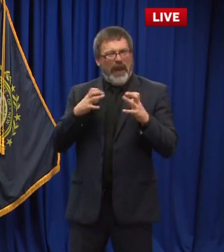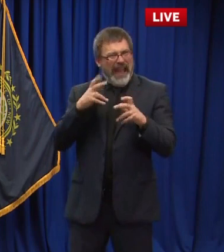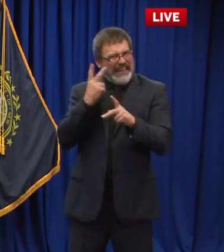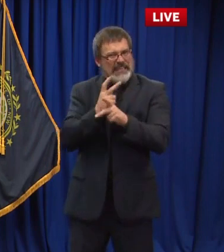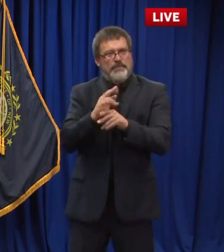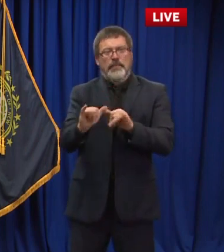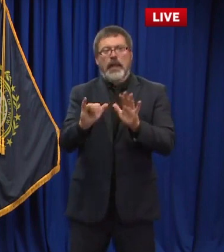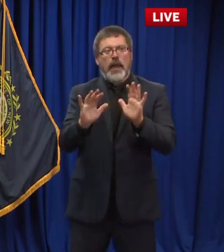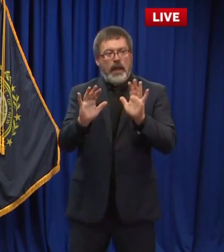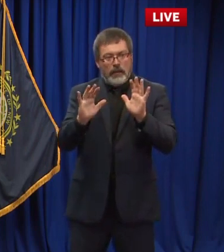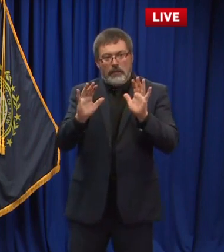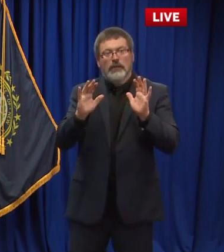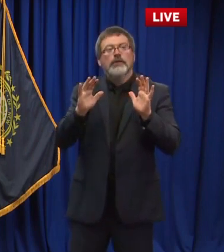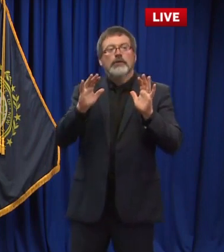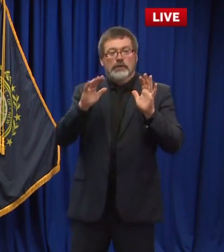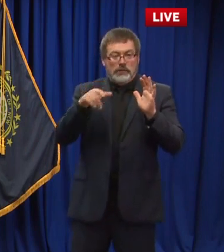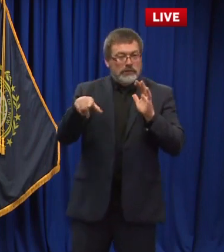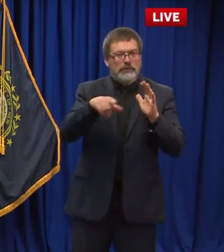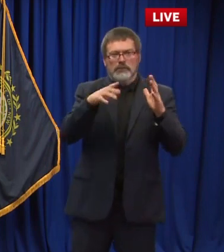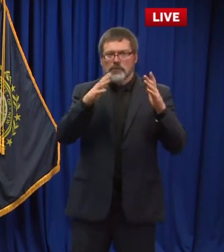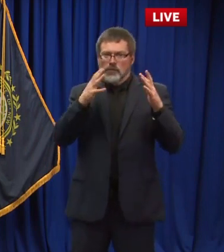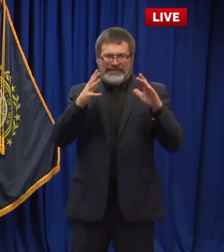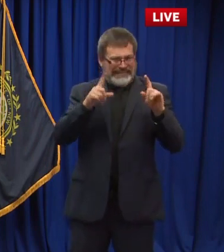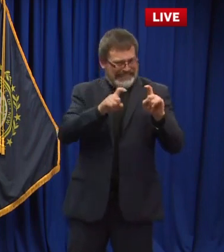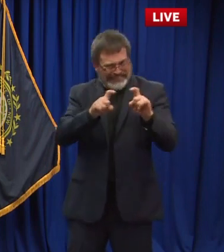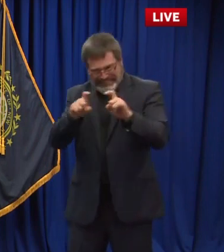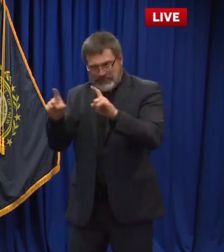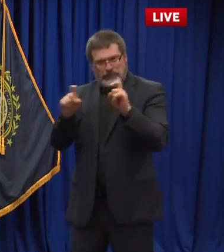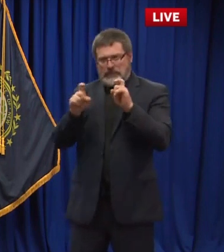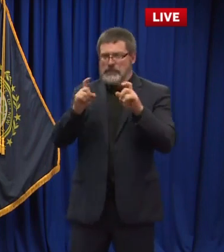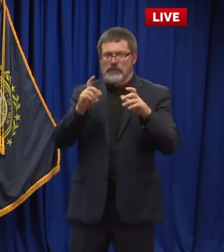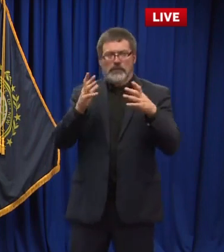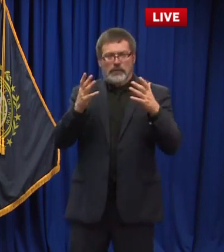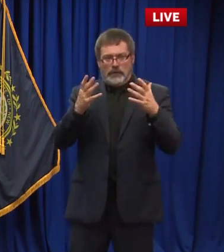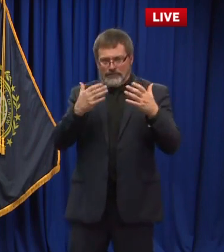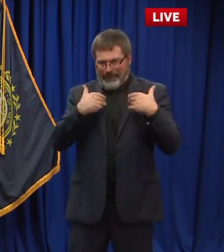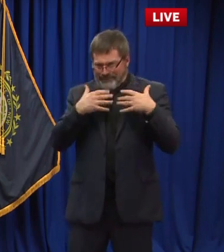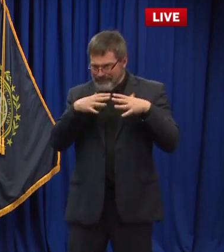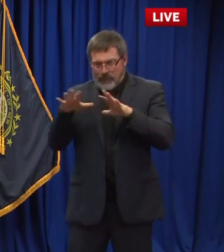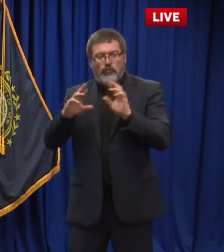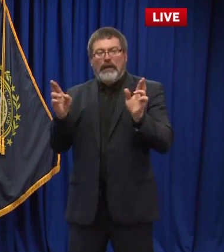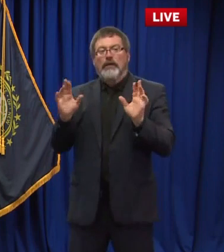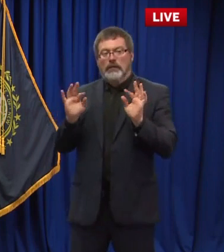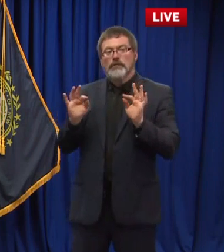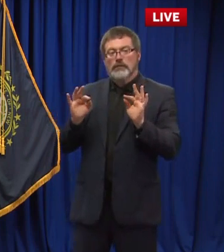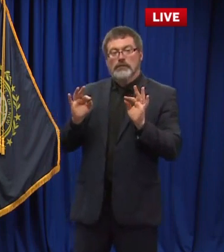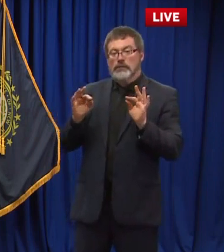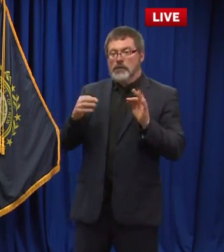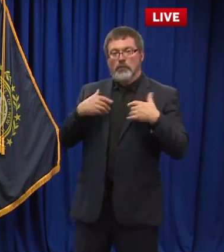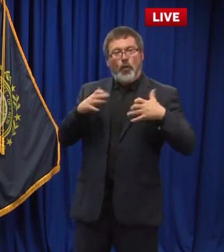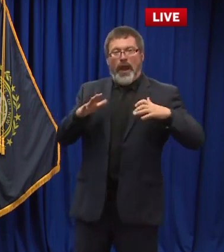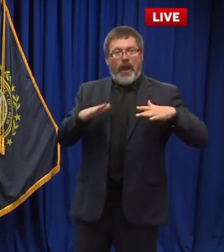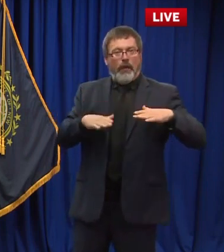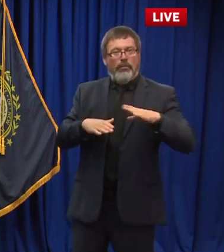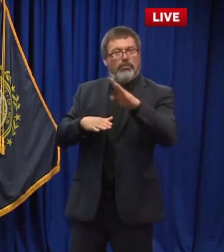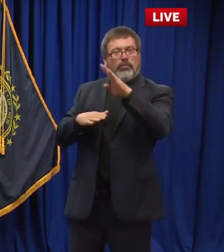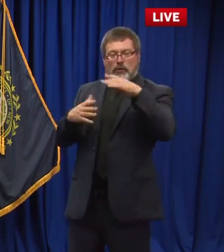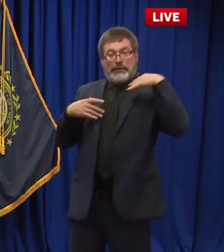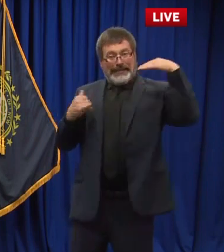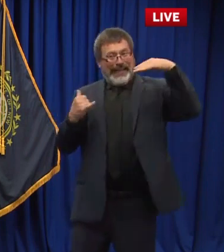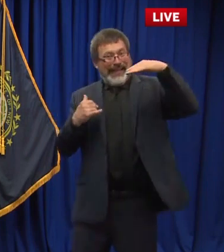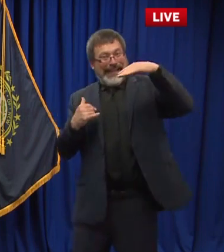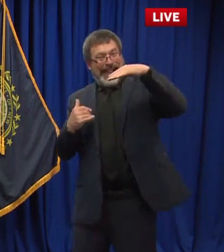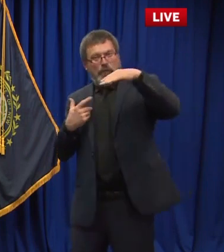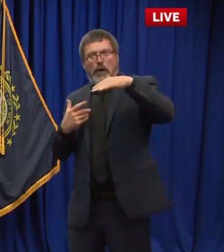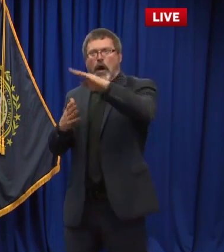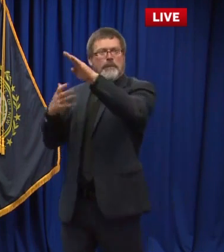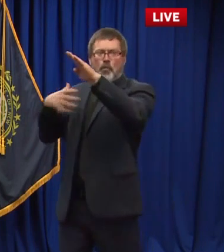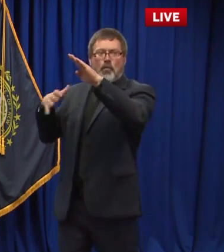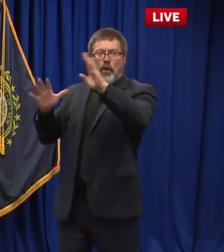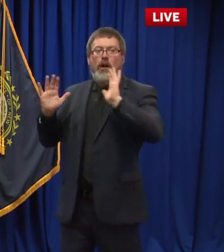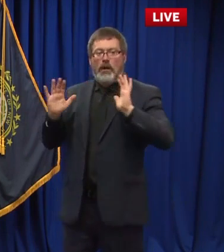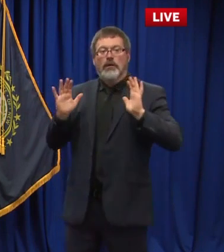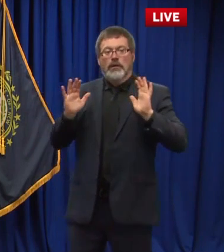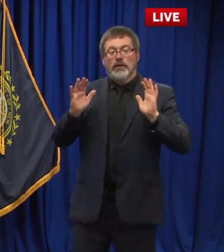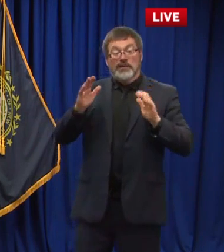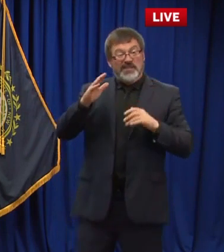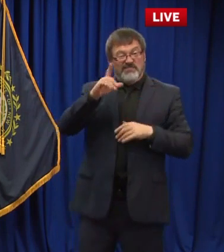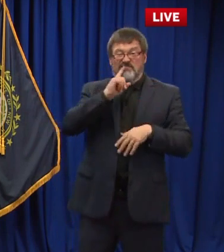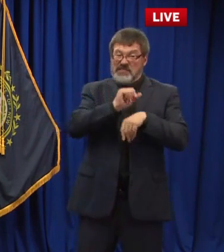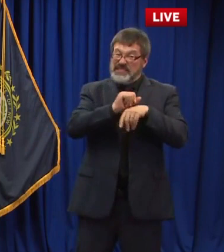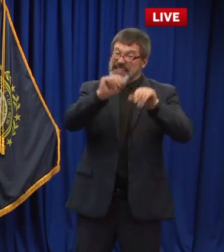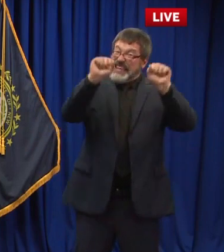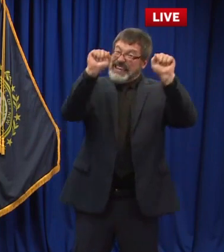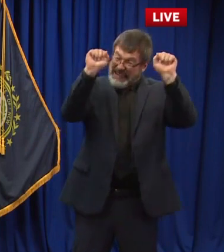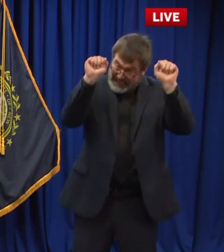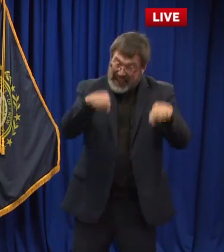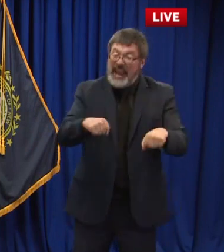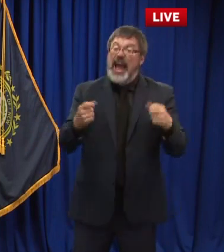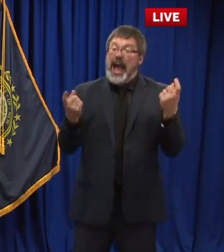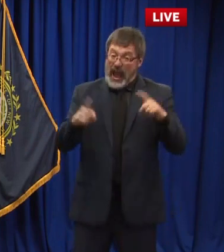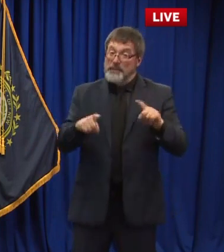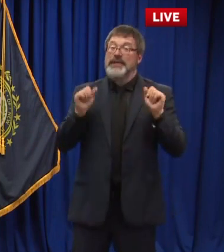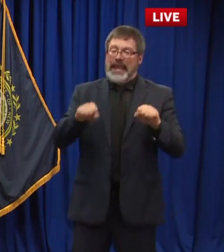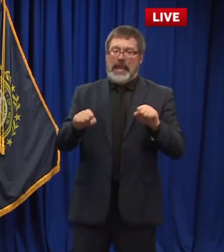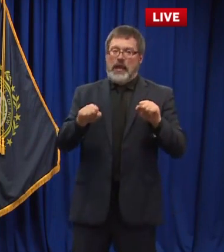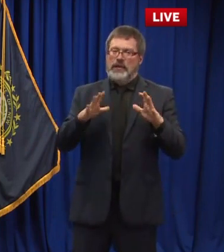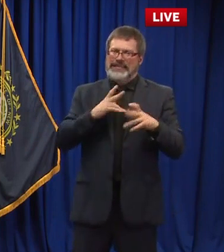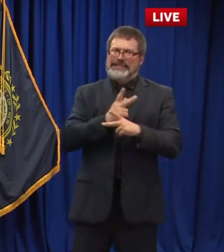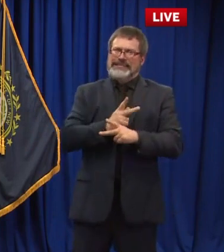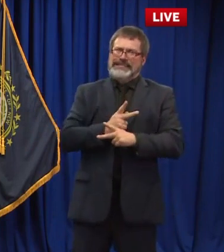WE WANT TO KEEP IT THAT WAY, AND BY HAVING TESTING PROTOCOLS, PPE,, THE TOOLS WE USE TO MANAGE THE PROCESS, WE DO NOT WANT TO SEE THESE NUMBERS, TO BE SURE, AND WE DO NOT WANT TO SEE THE